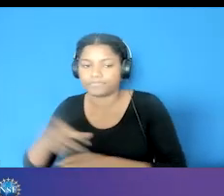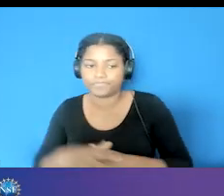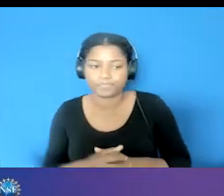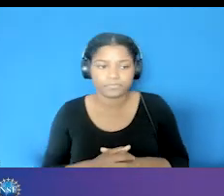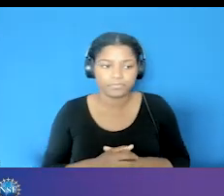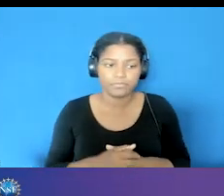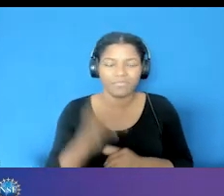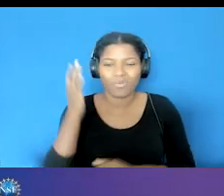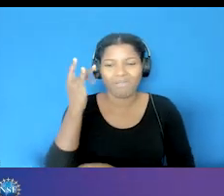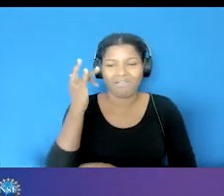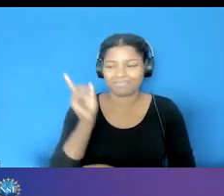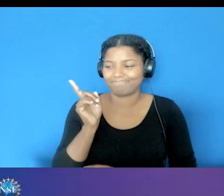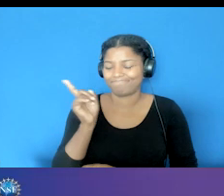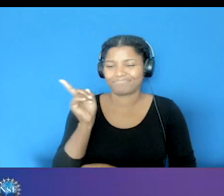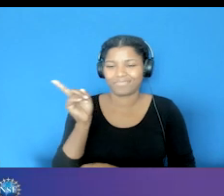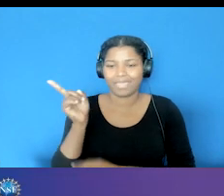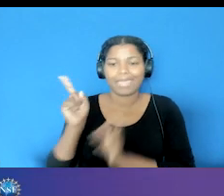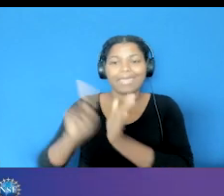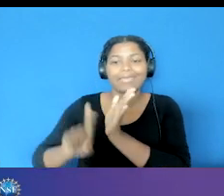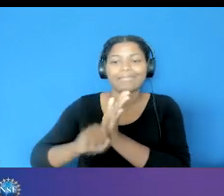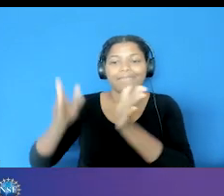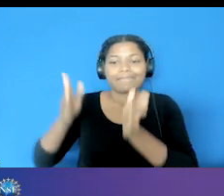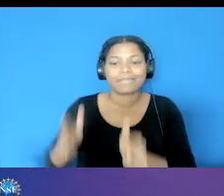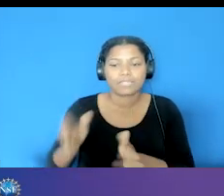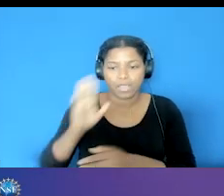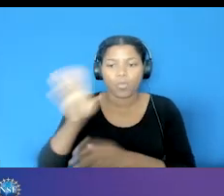generally because the principal investigator, the PI, moves.